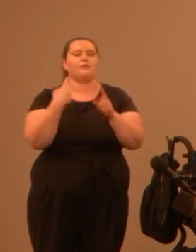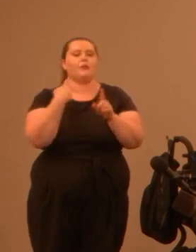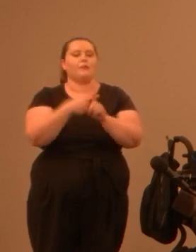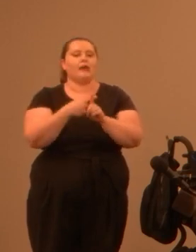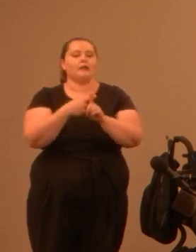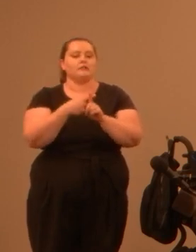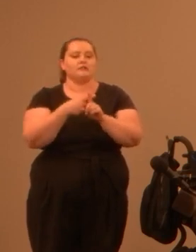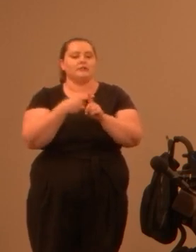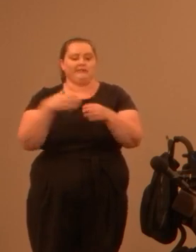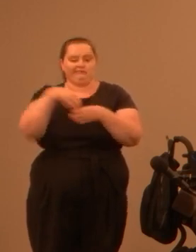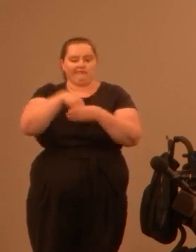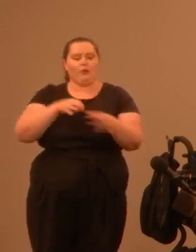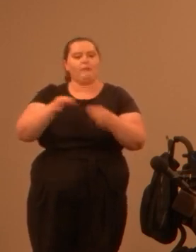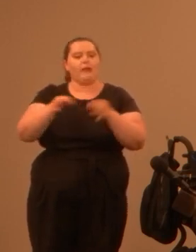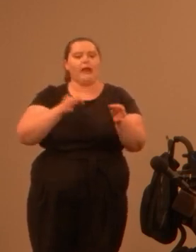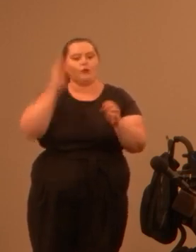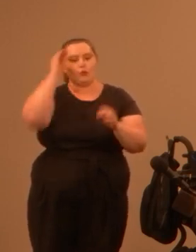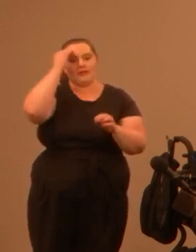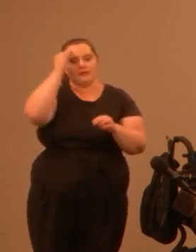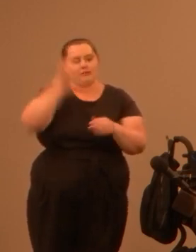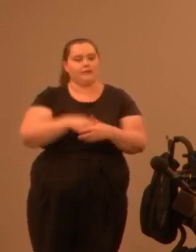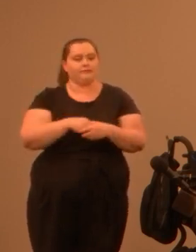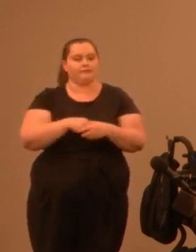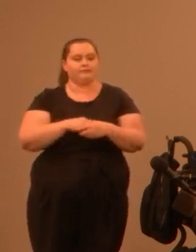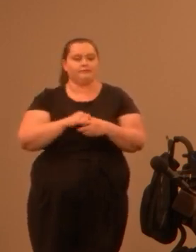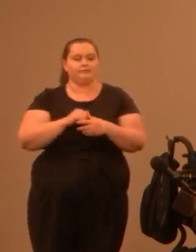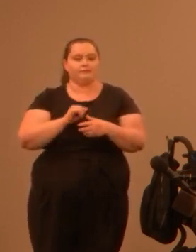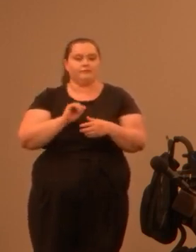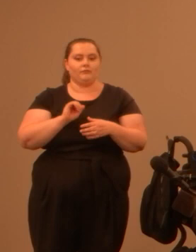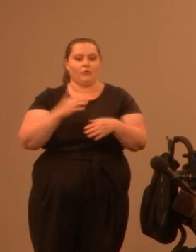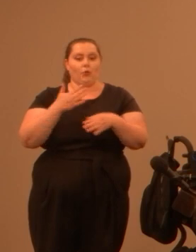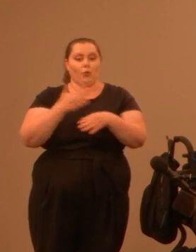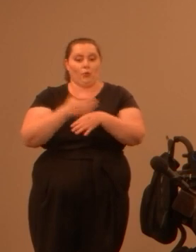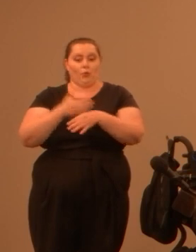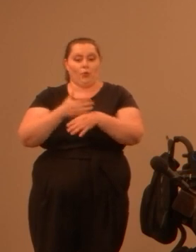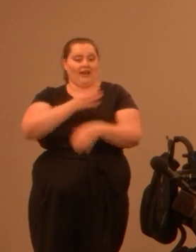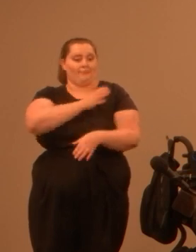planning committee. Her work has not only empowered organisations but